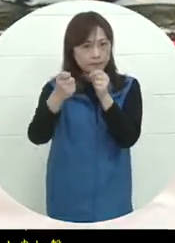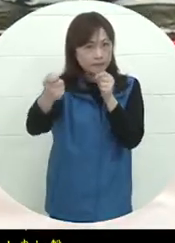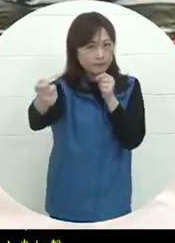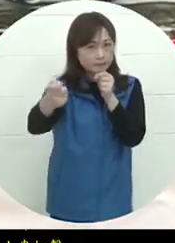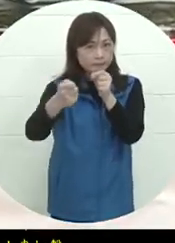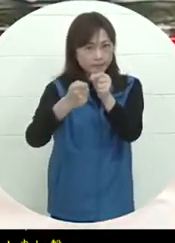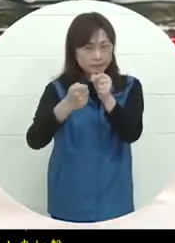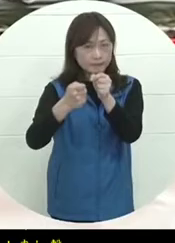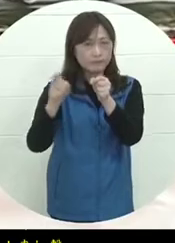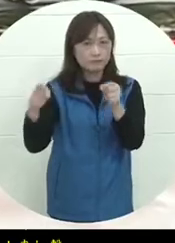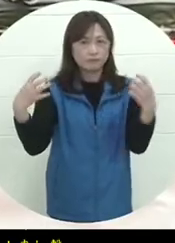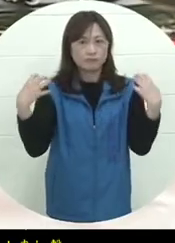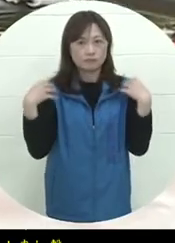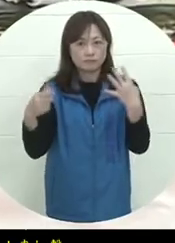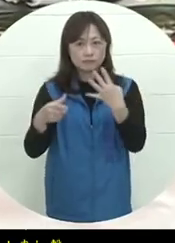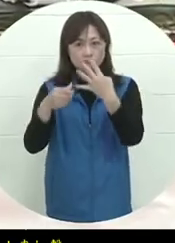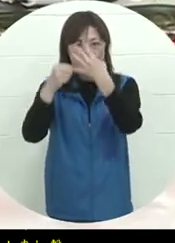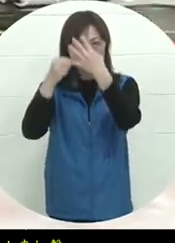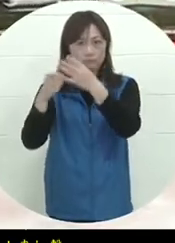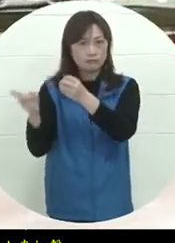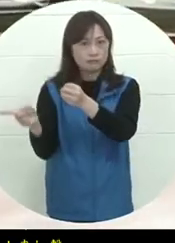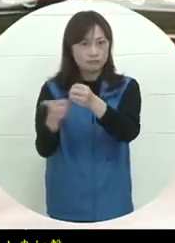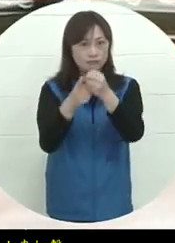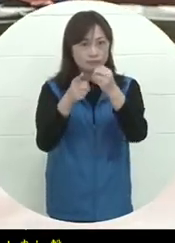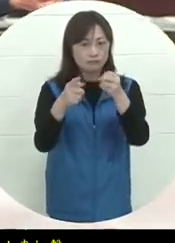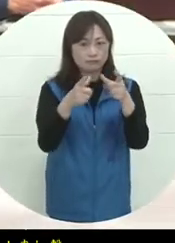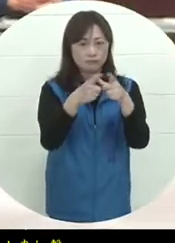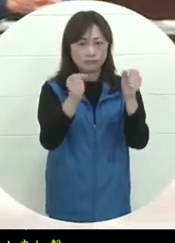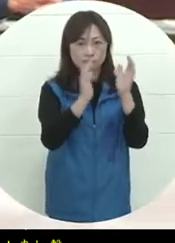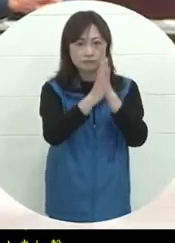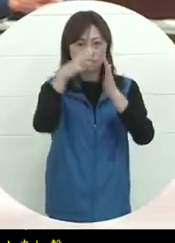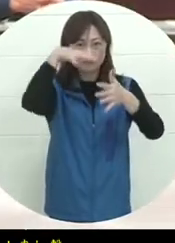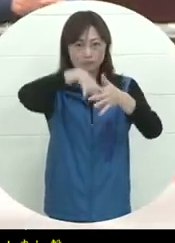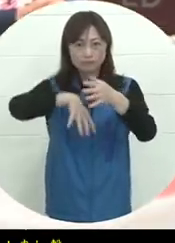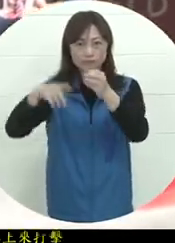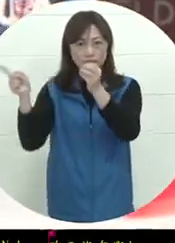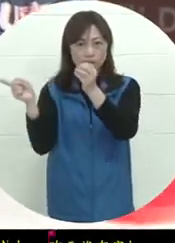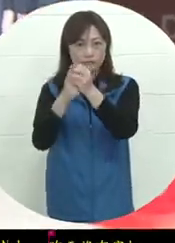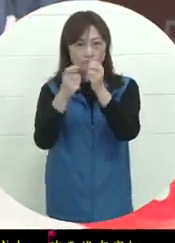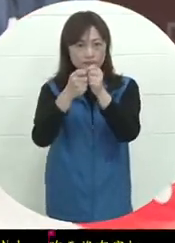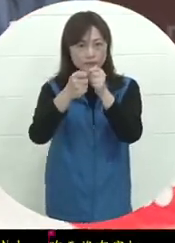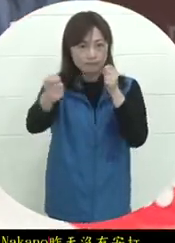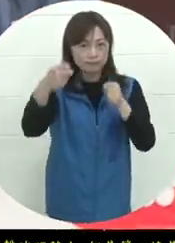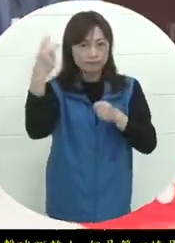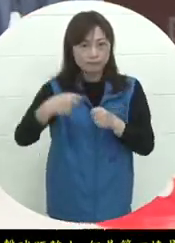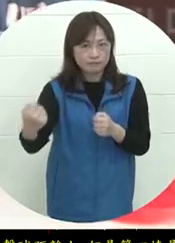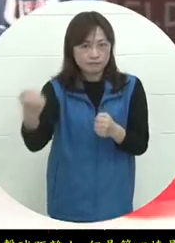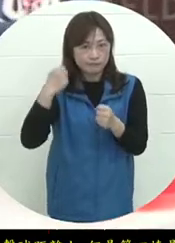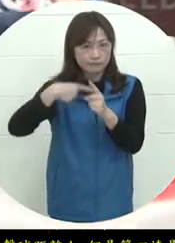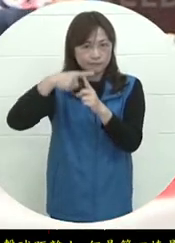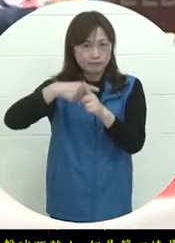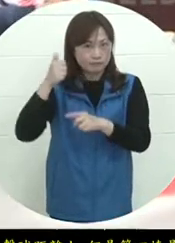in the entire hitting range yesterday. But in the fourth bat, he was the longest hitting player in the Japanese lineup . A player with pretty